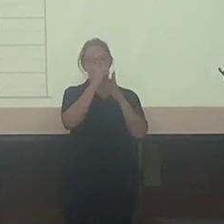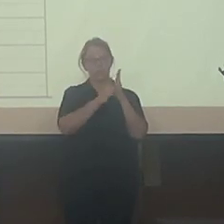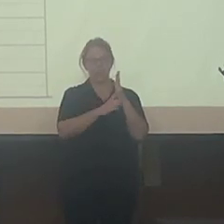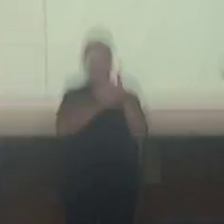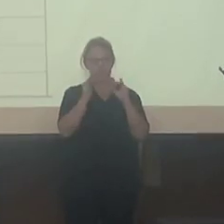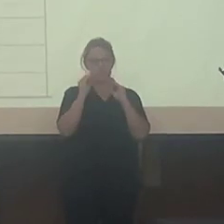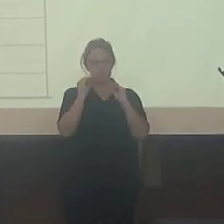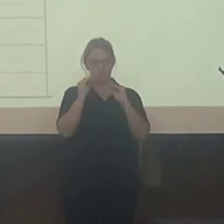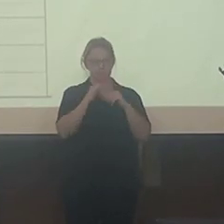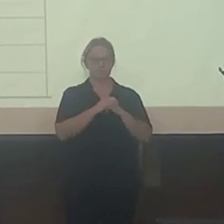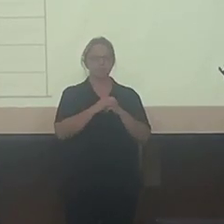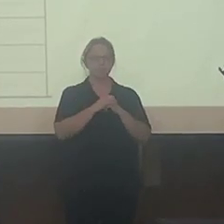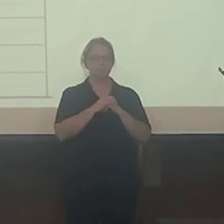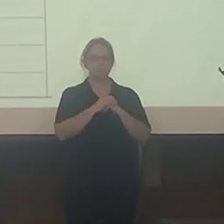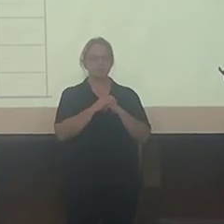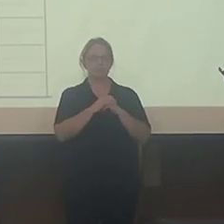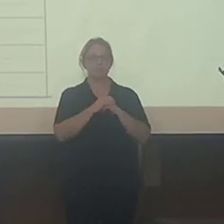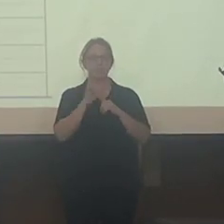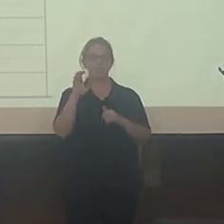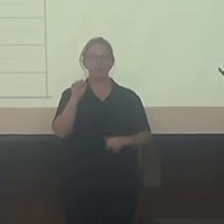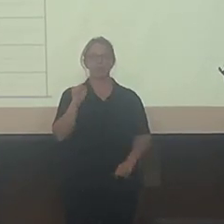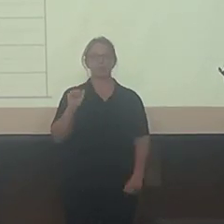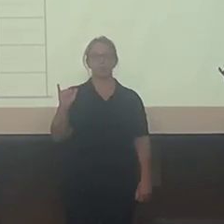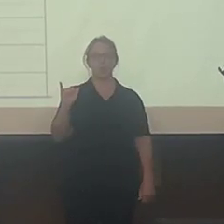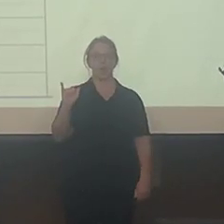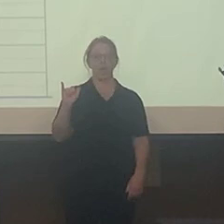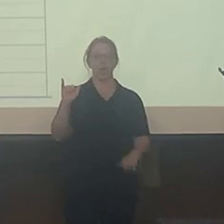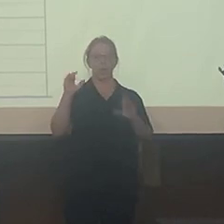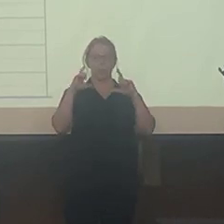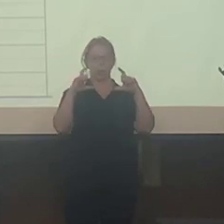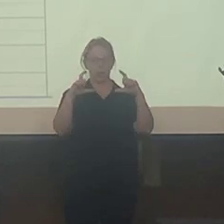that could be and we have an esy block there as well but